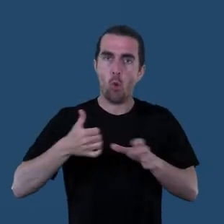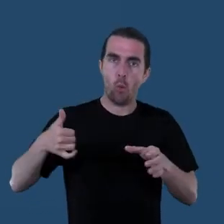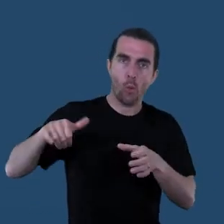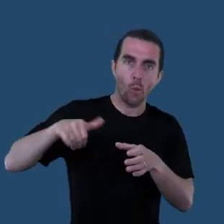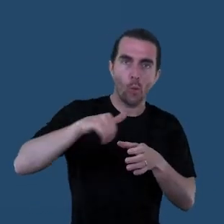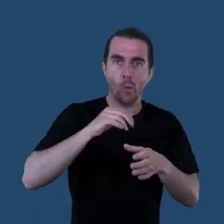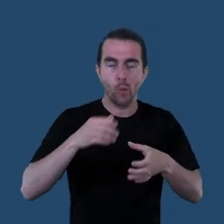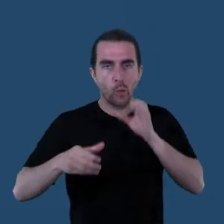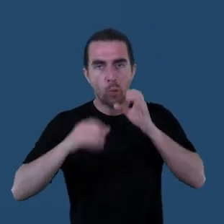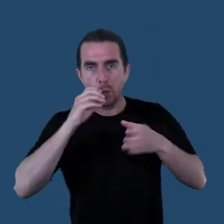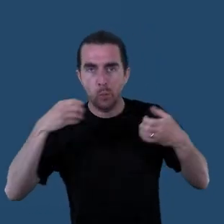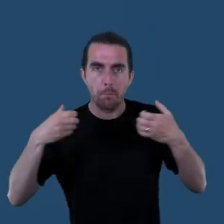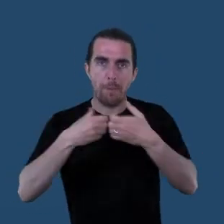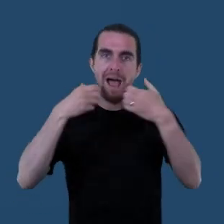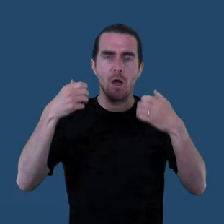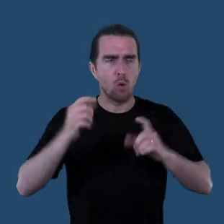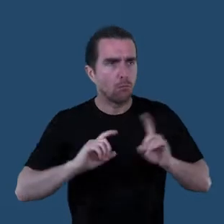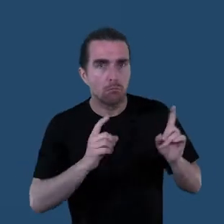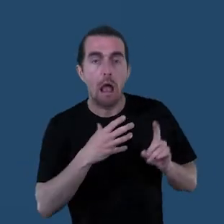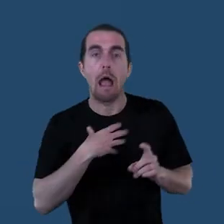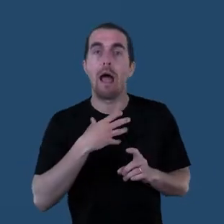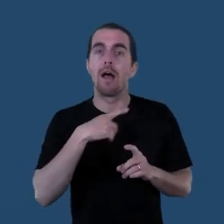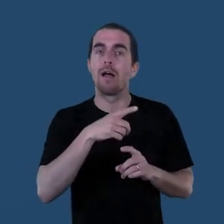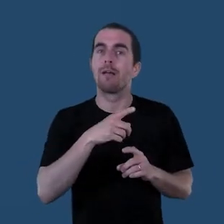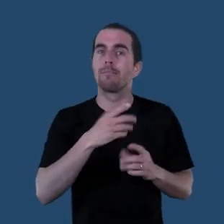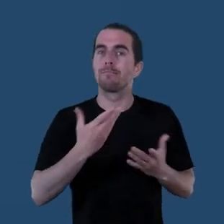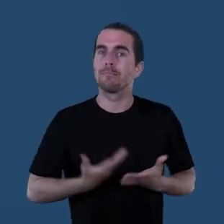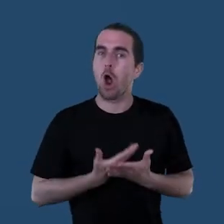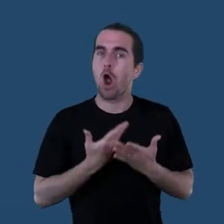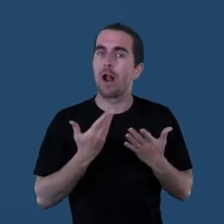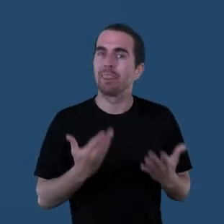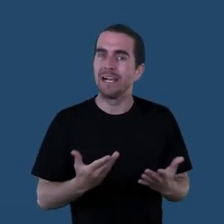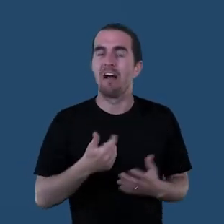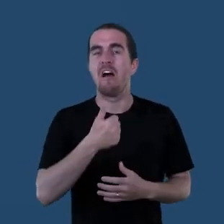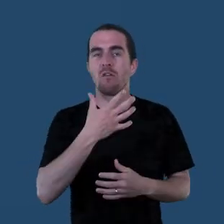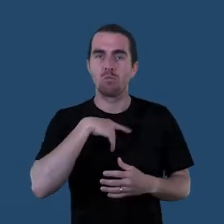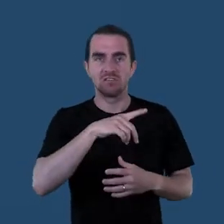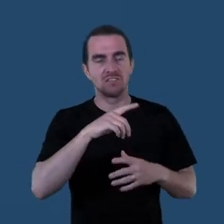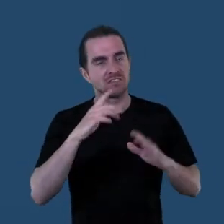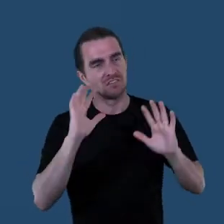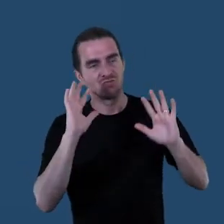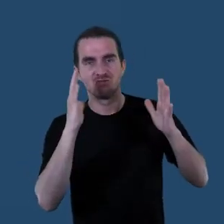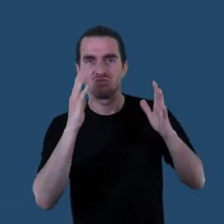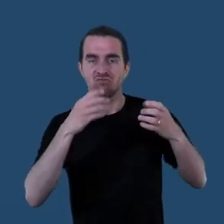It was his birthday that day. And he thought we might just want to have a little toast on the beach with him.